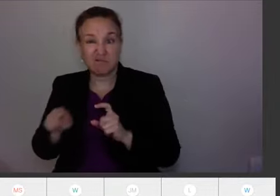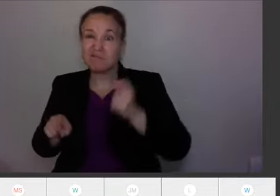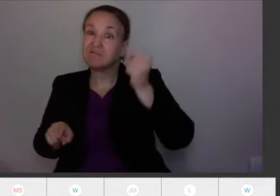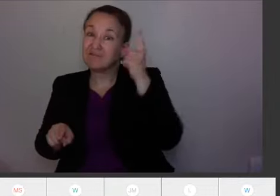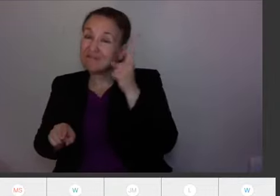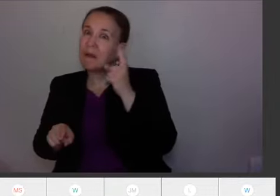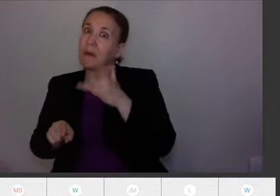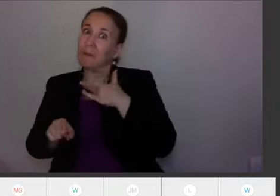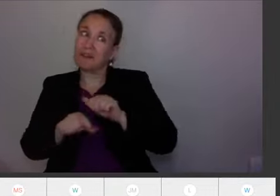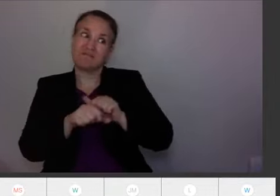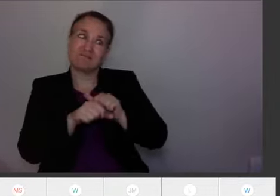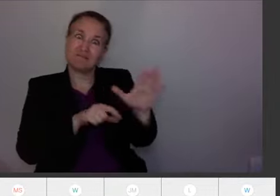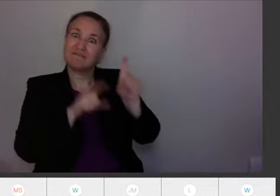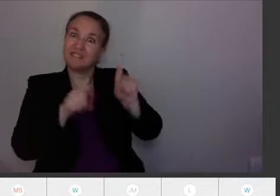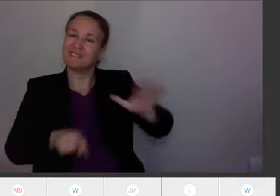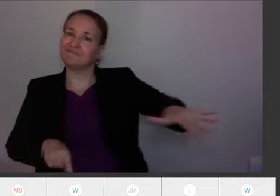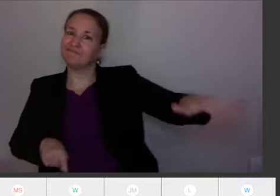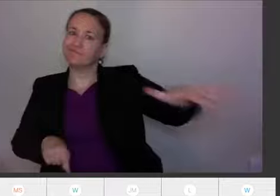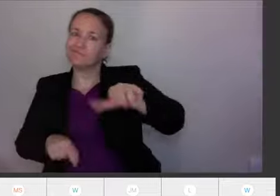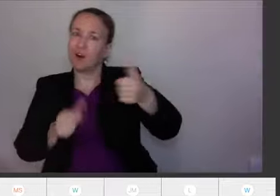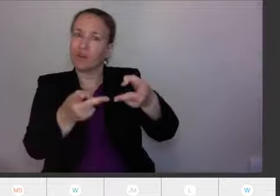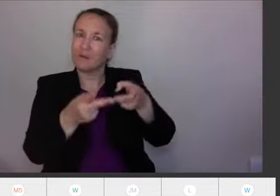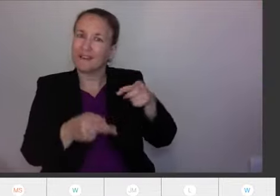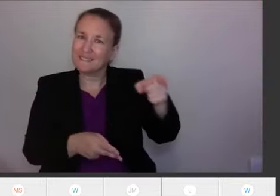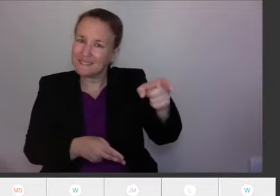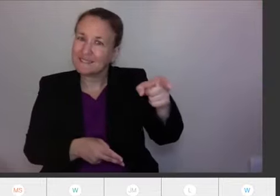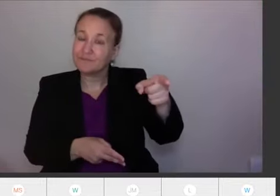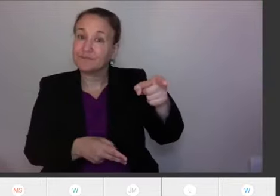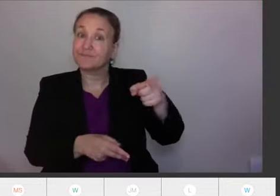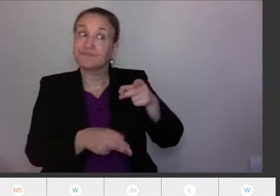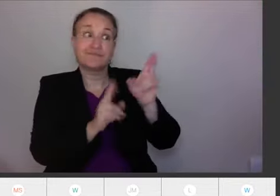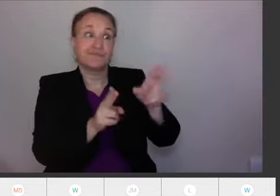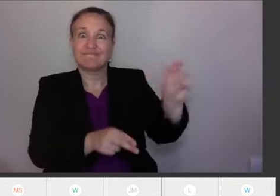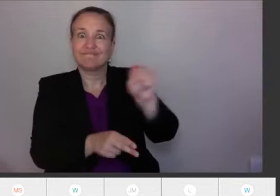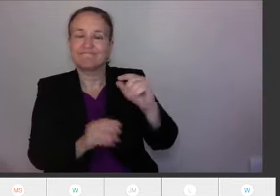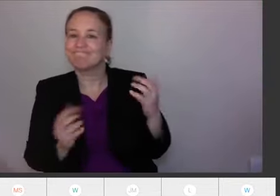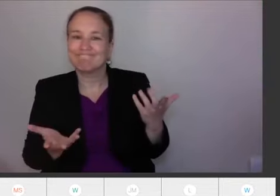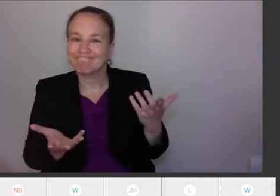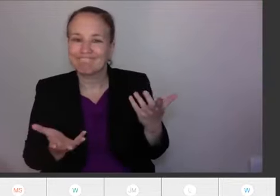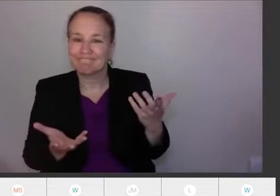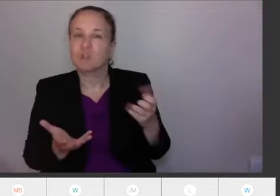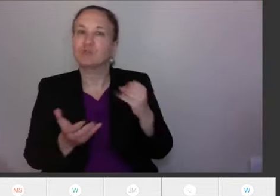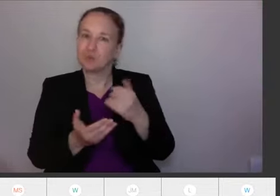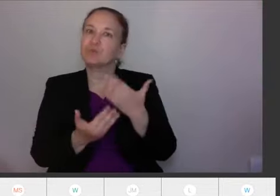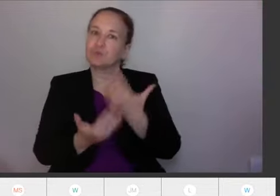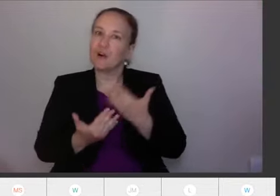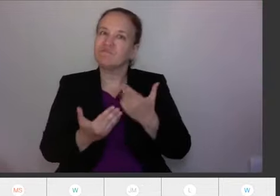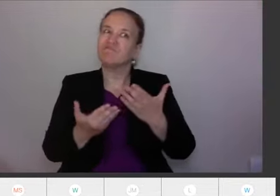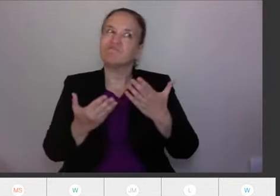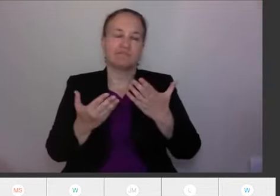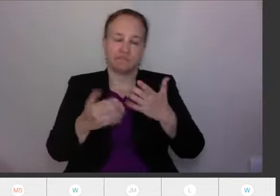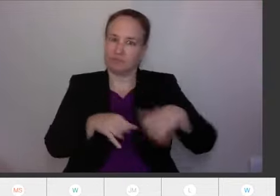too ones that are um less time sensitive so it's just across the board it's taking that long and that's just an unacceptable amount